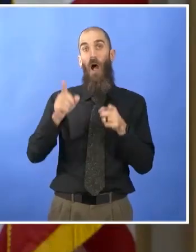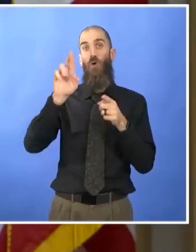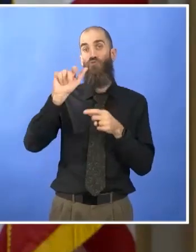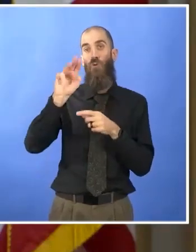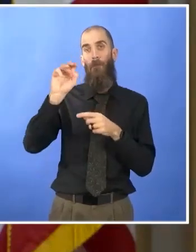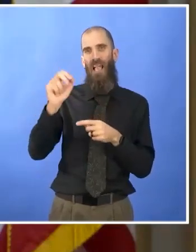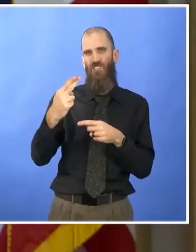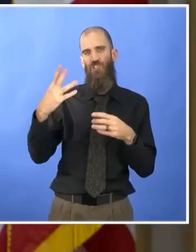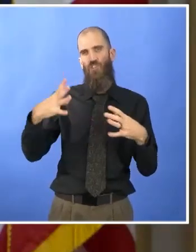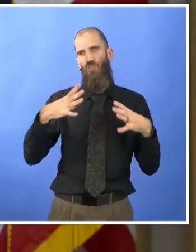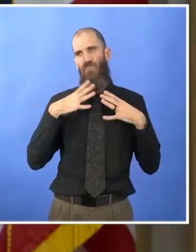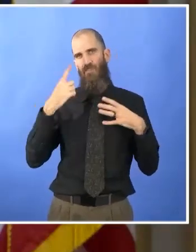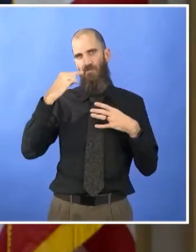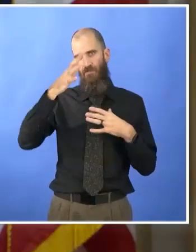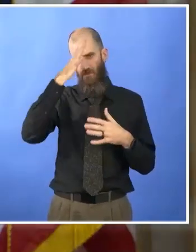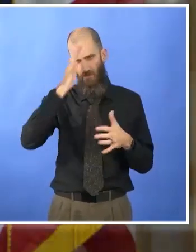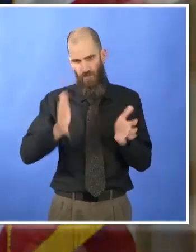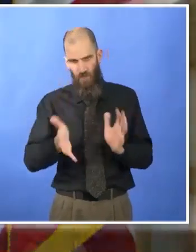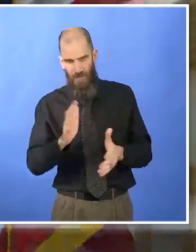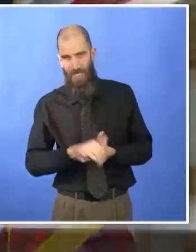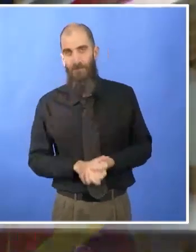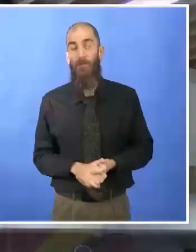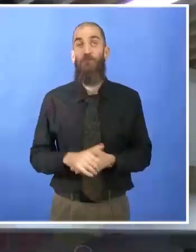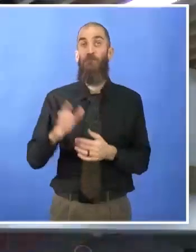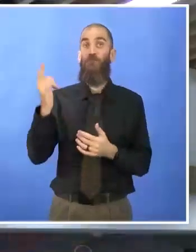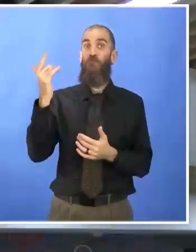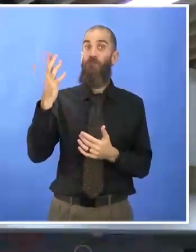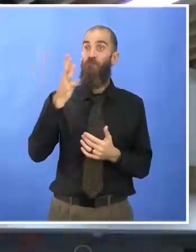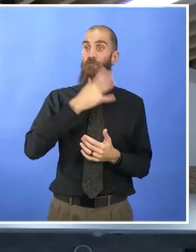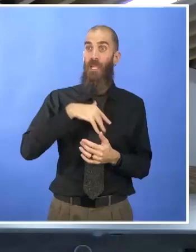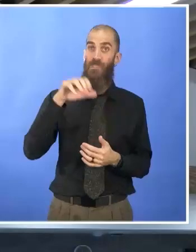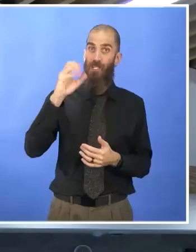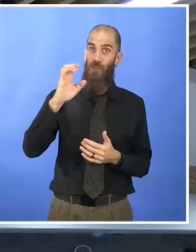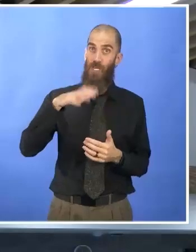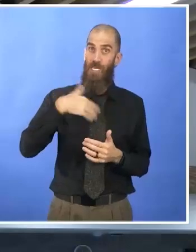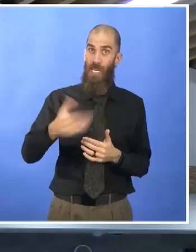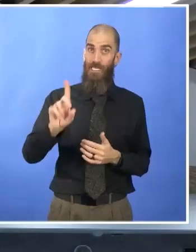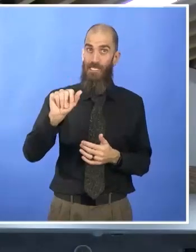AGENDA MEETING?